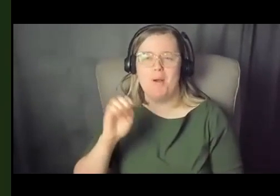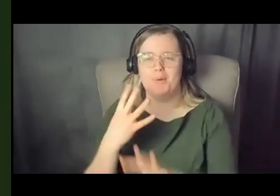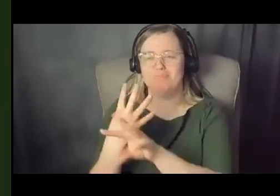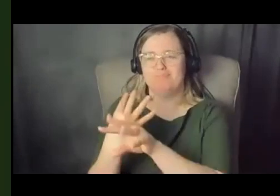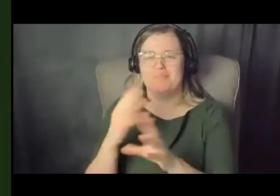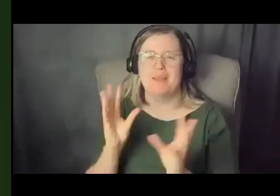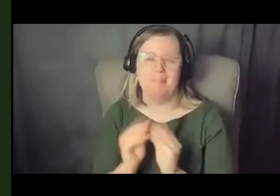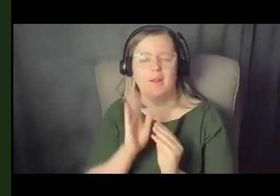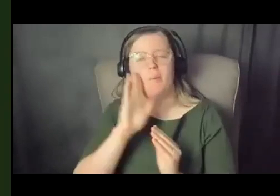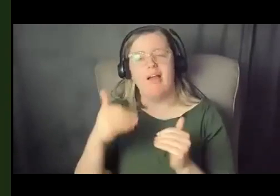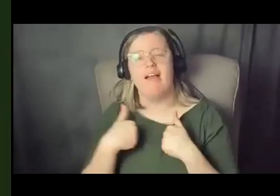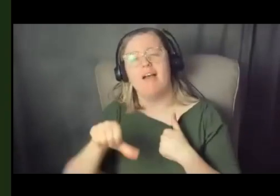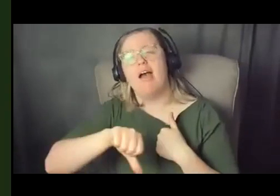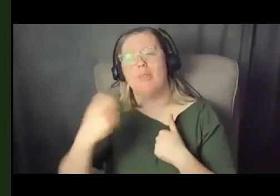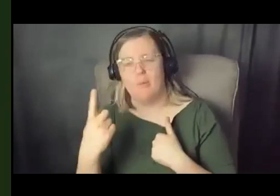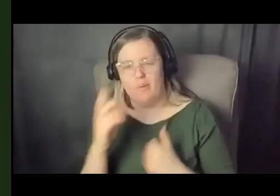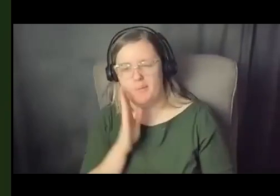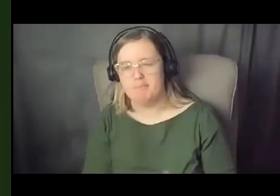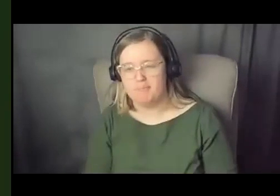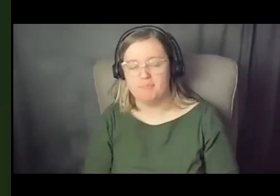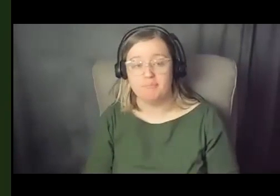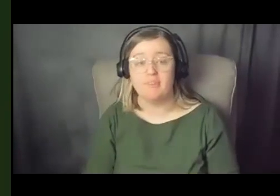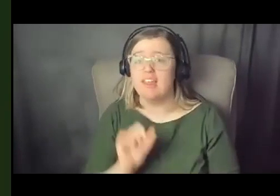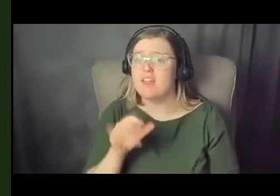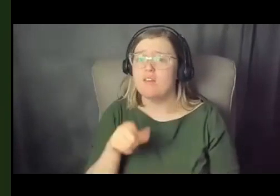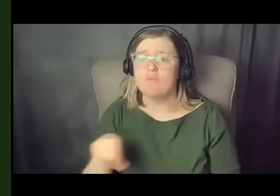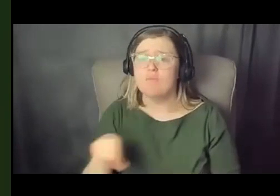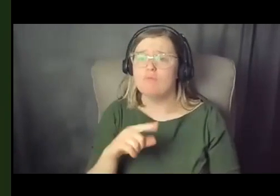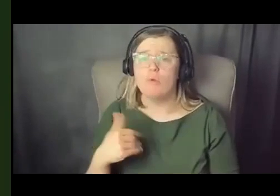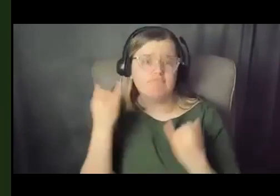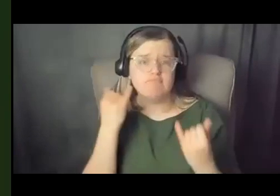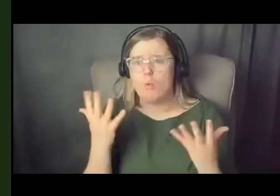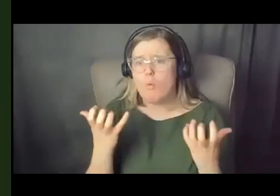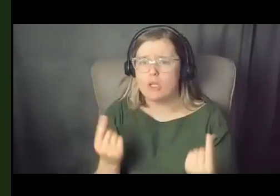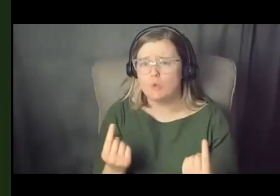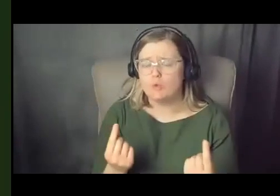another remote meeting. If you have things you would like us to do, contact me, my